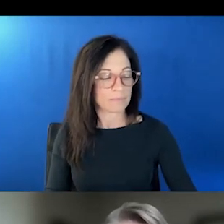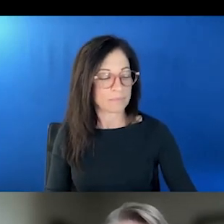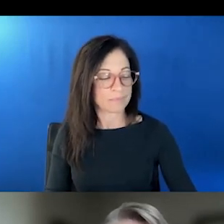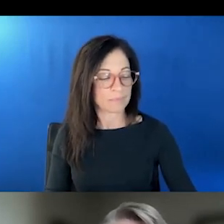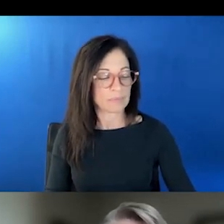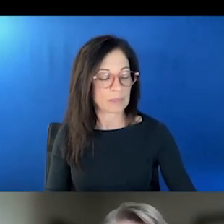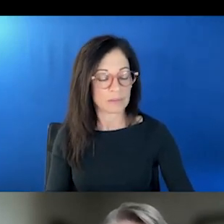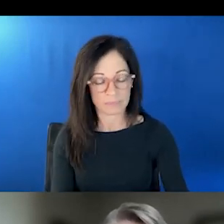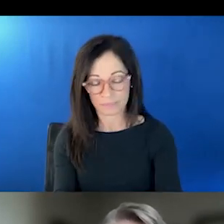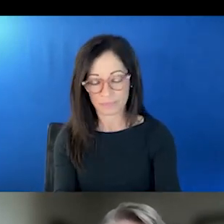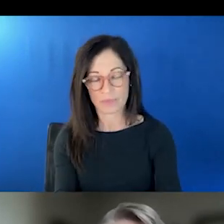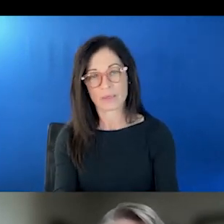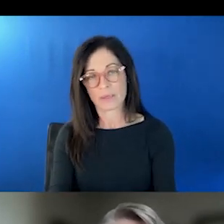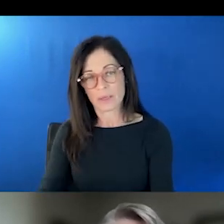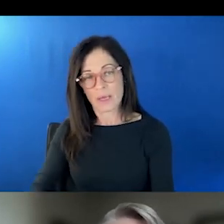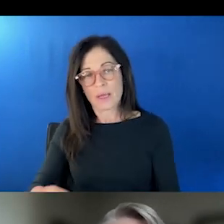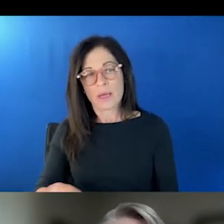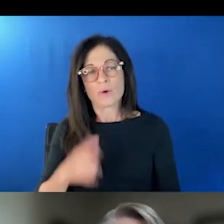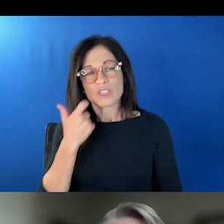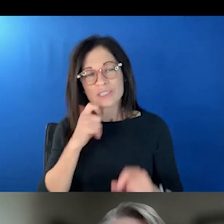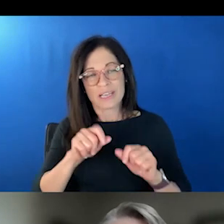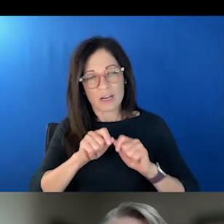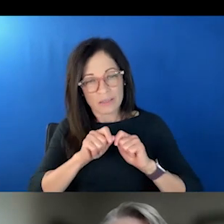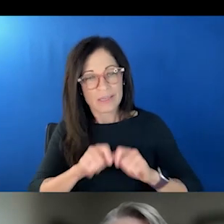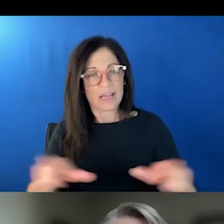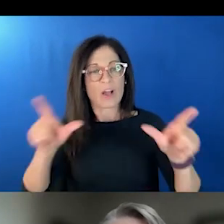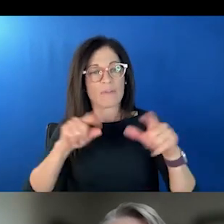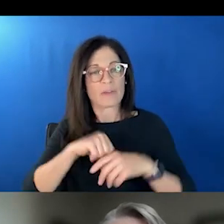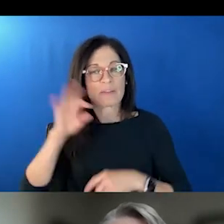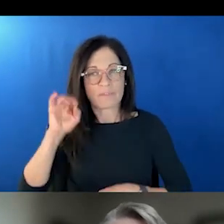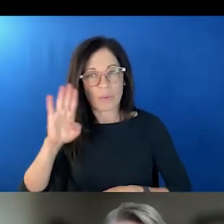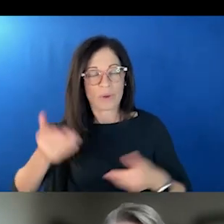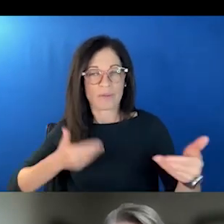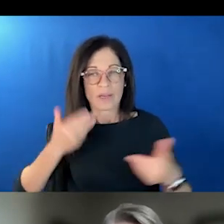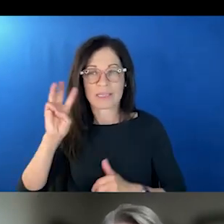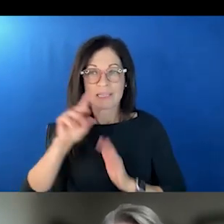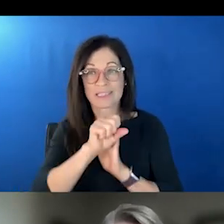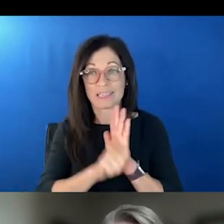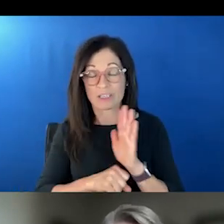WE JUST DID THE KICK OFF IN FEBRUARY. WE INVITED SIX STATES TO PARTICIPATE.